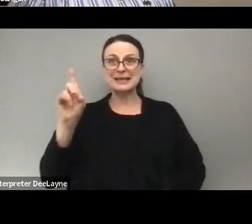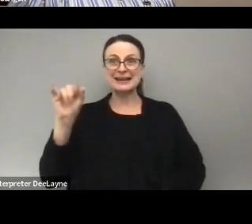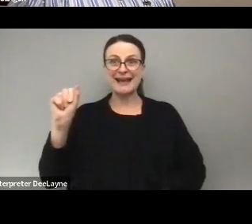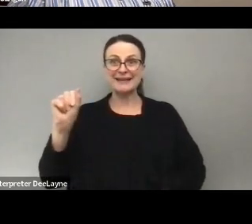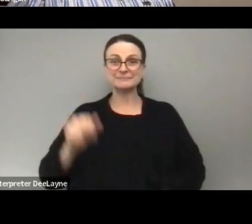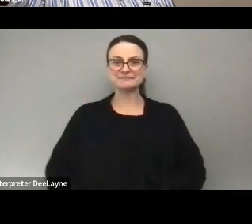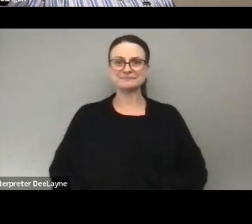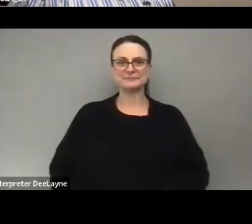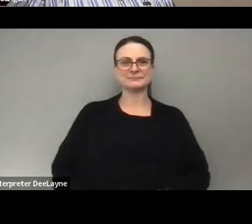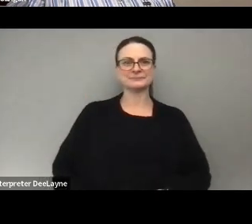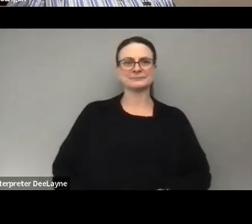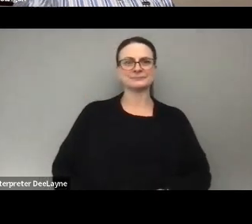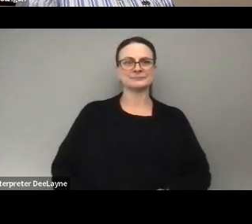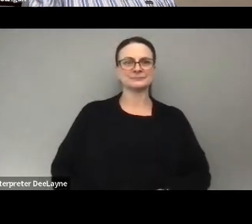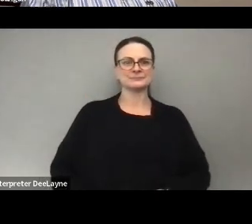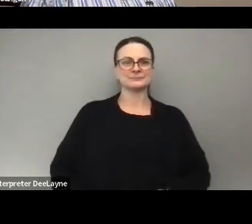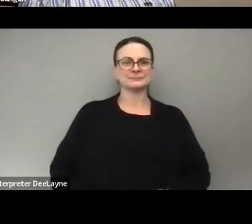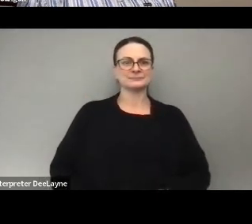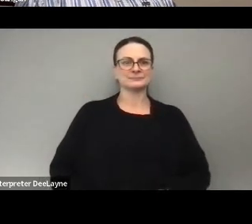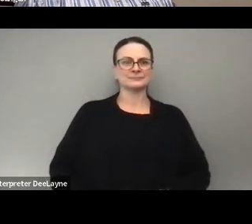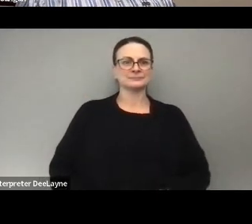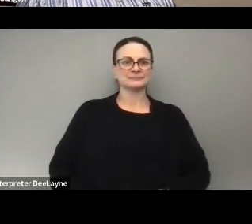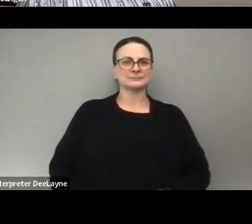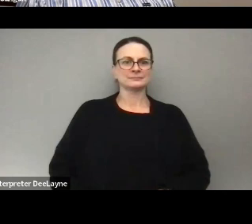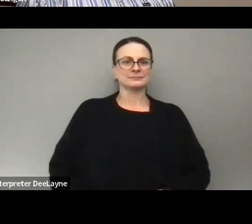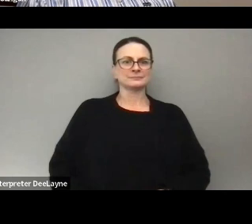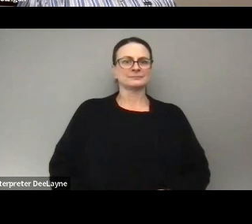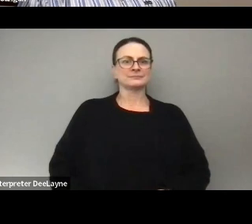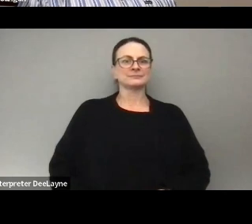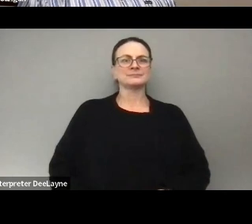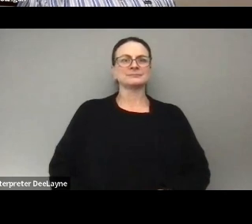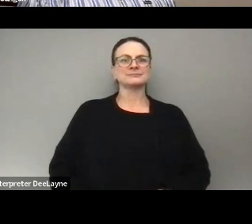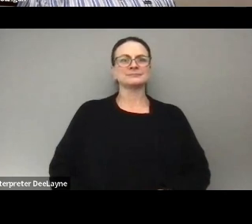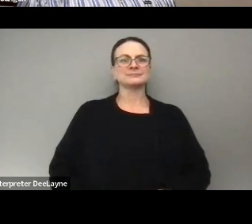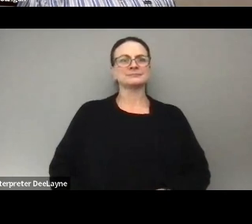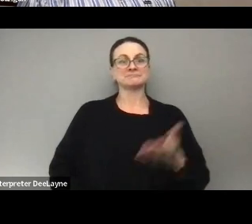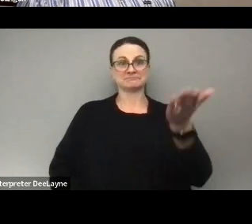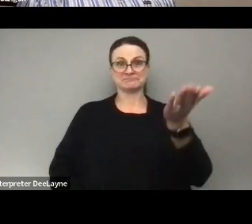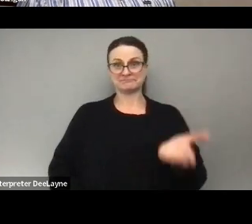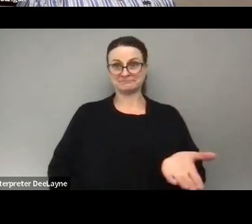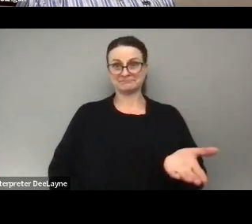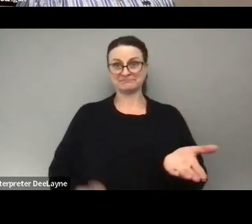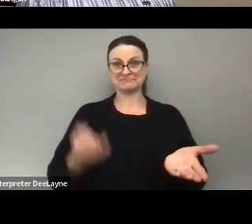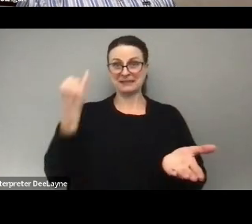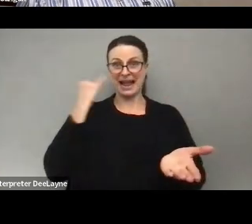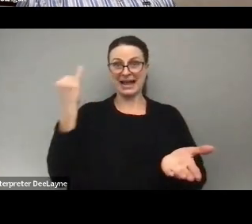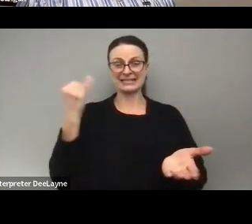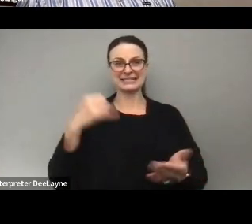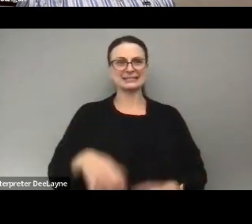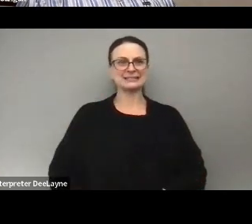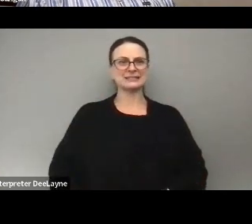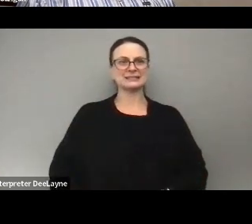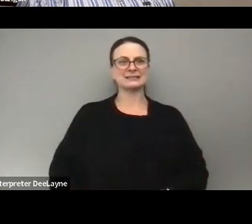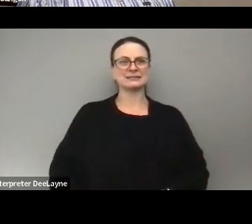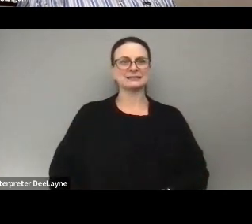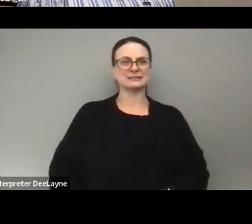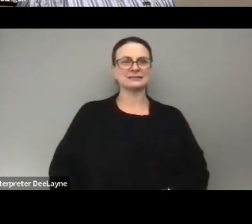So here are some of the ideas that I have come across which Sketch School as artistic tools that, you know,